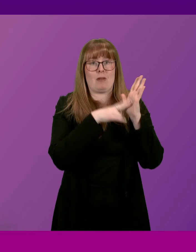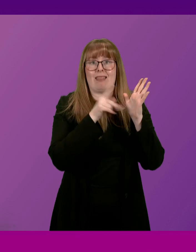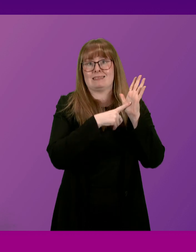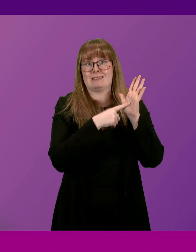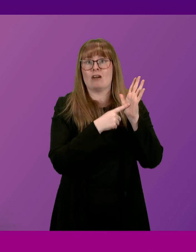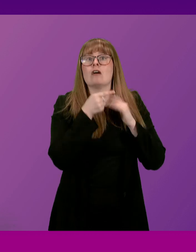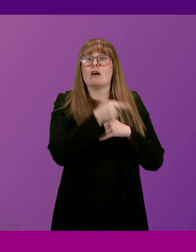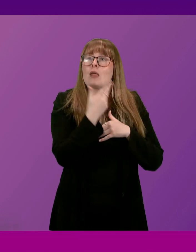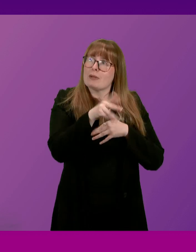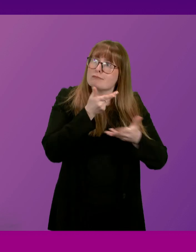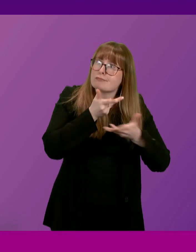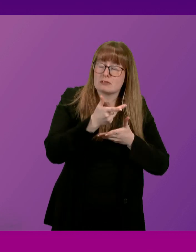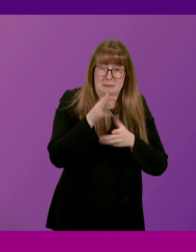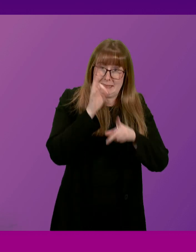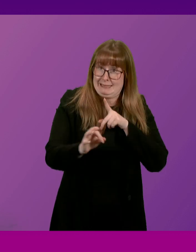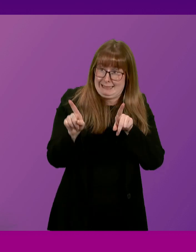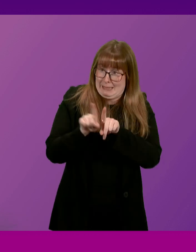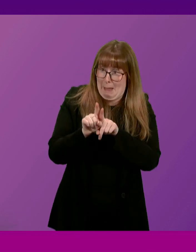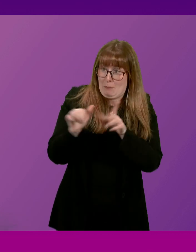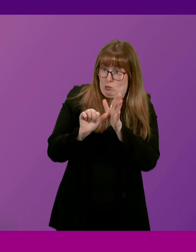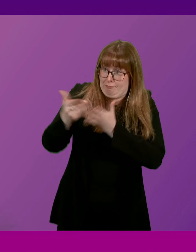member of that board, which is discussing the very issues that Mr Sarwar has put to me regarding the